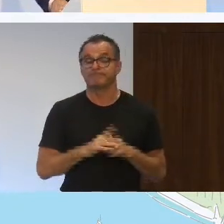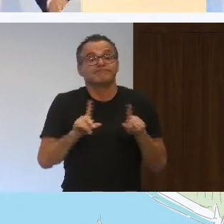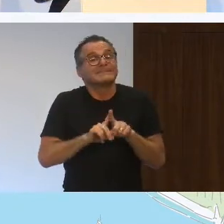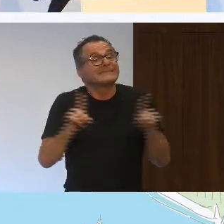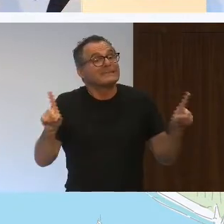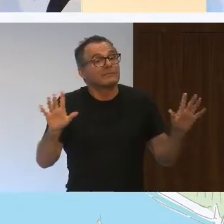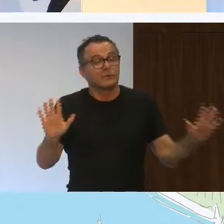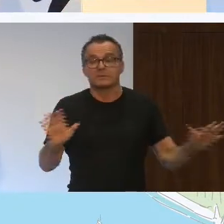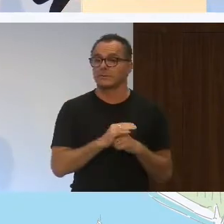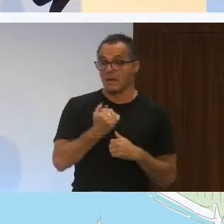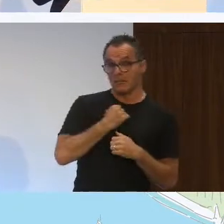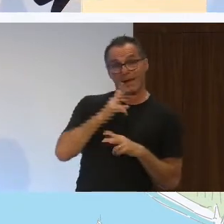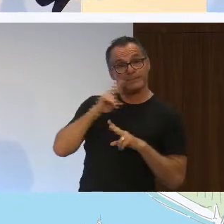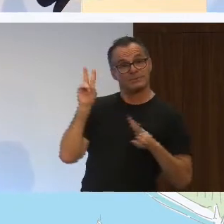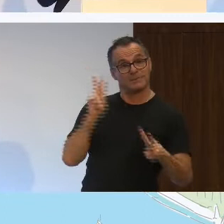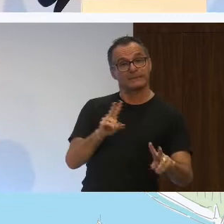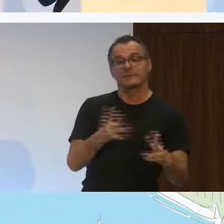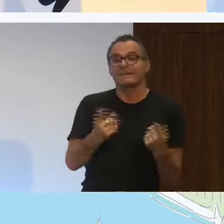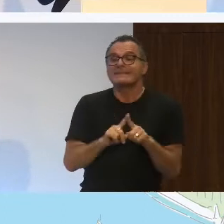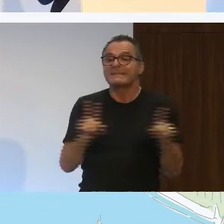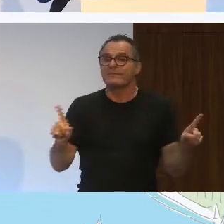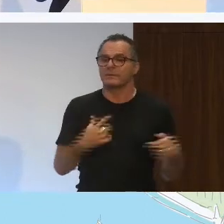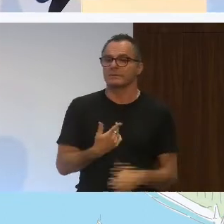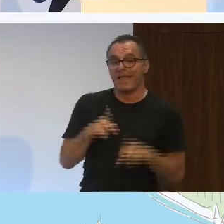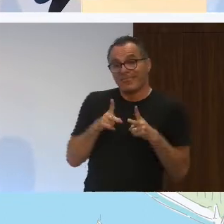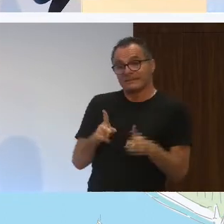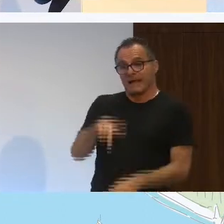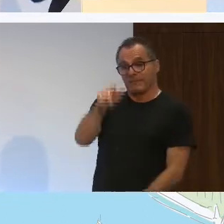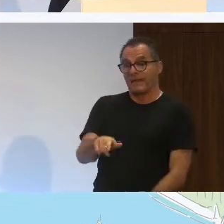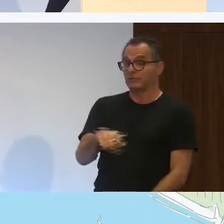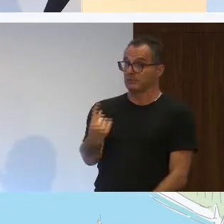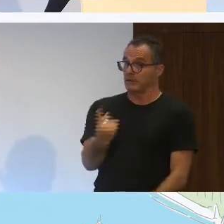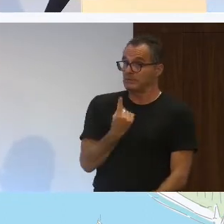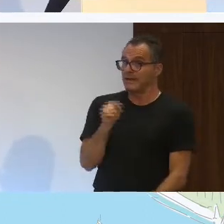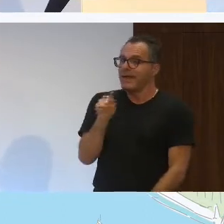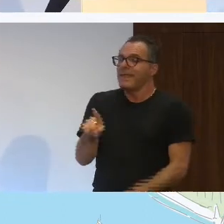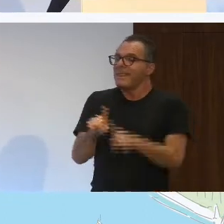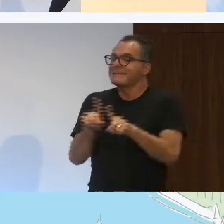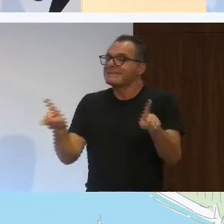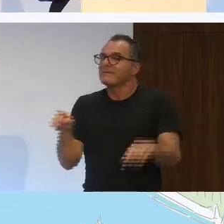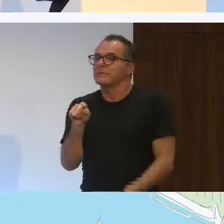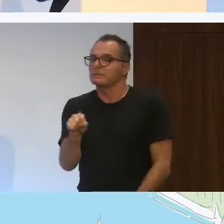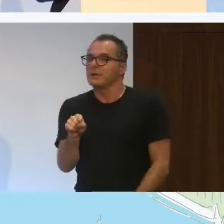from my perspective, is different the type of patient I see in a Neurootology clinic is a bit different with the type of patient I see in a headache clinic.